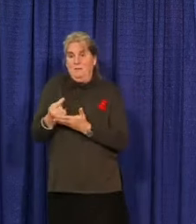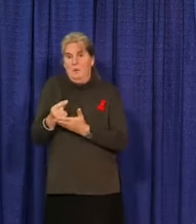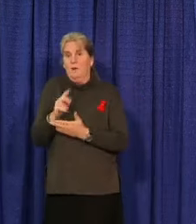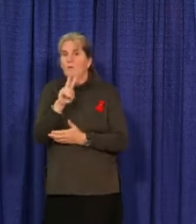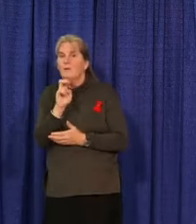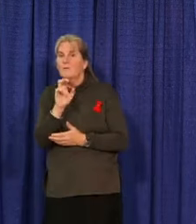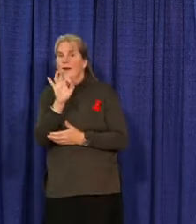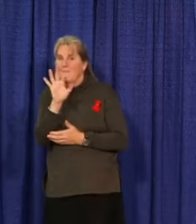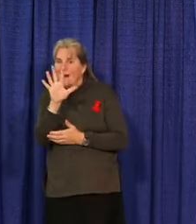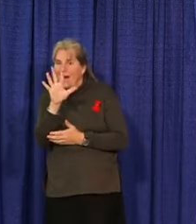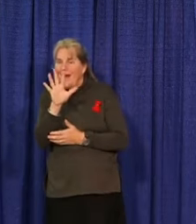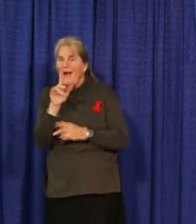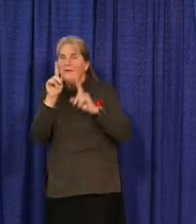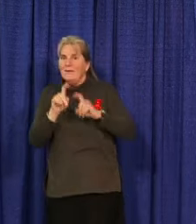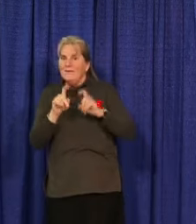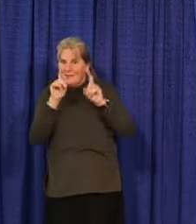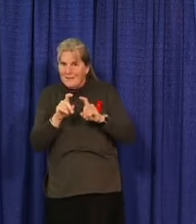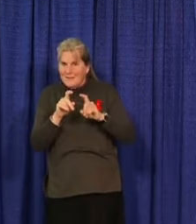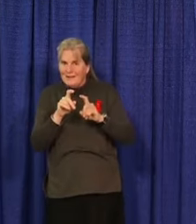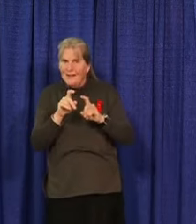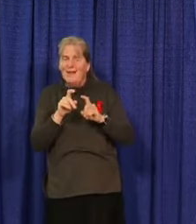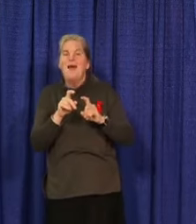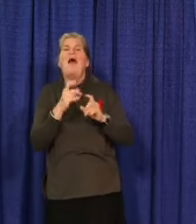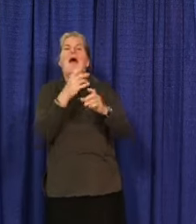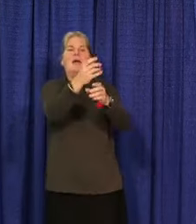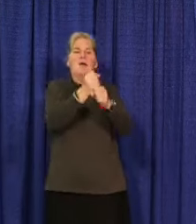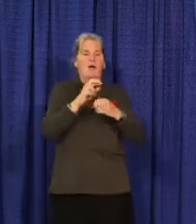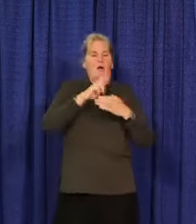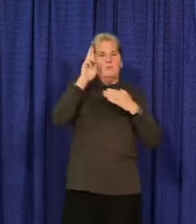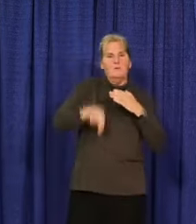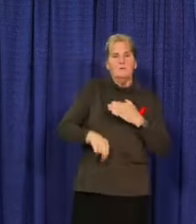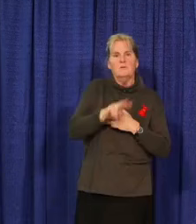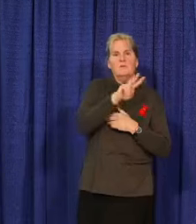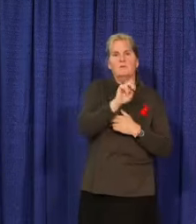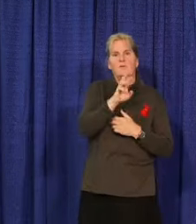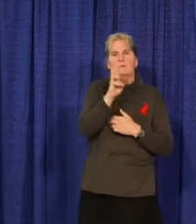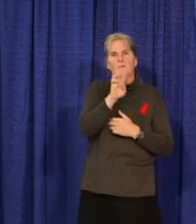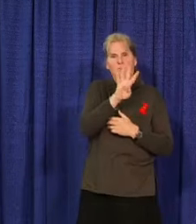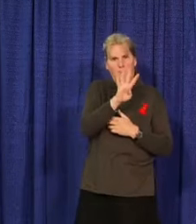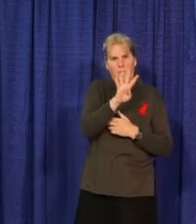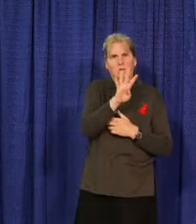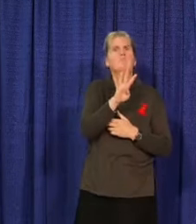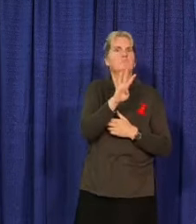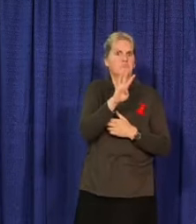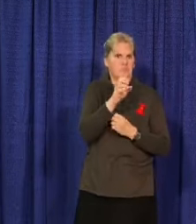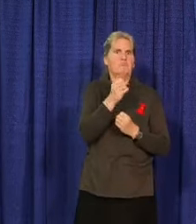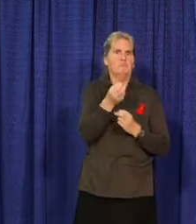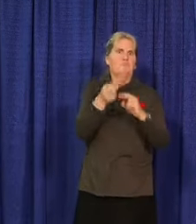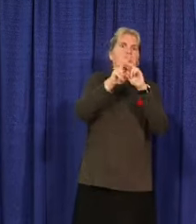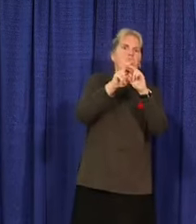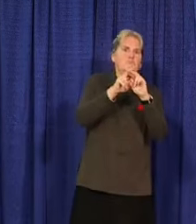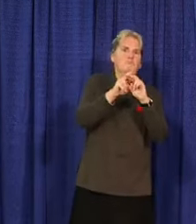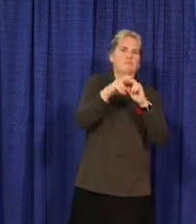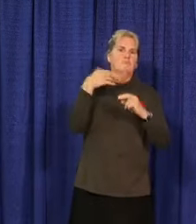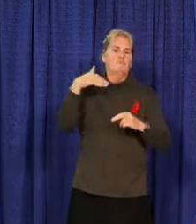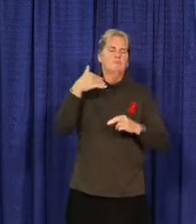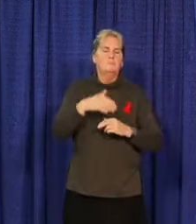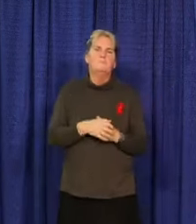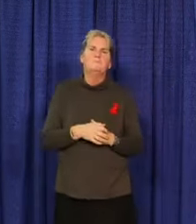have collected 295 samples and received 264 results.